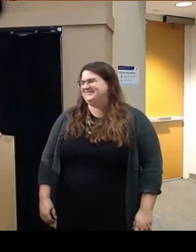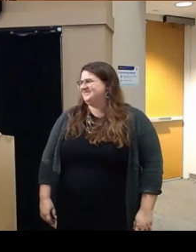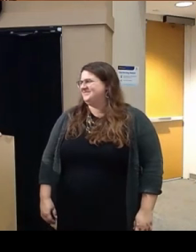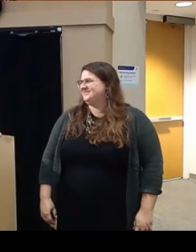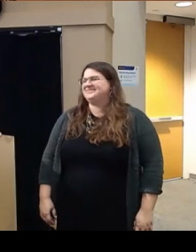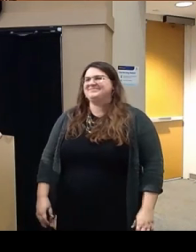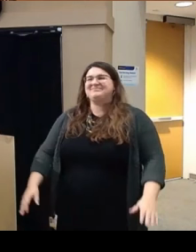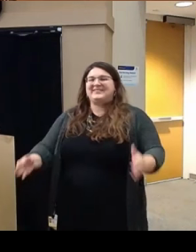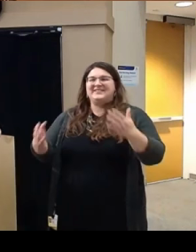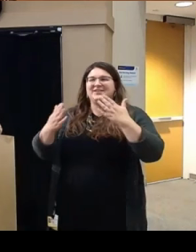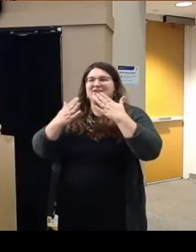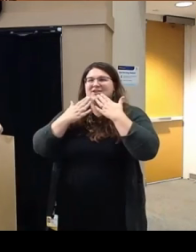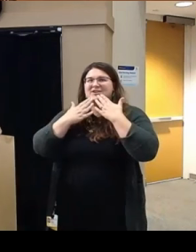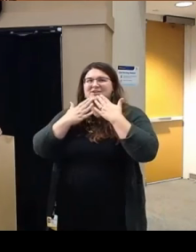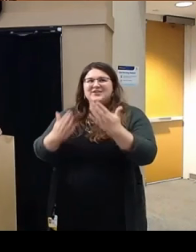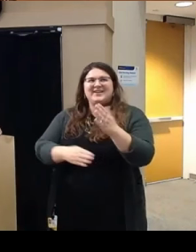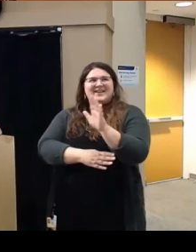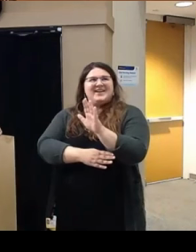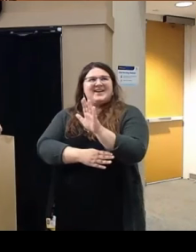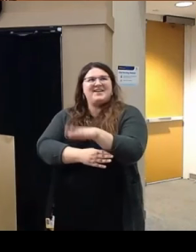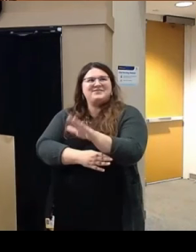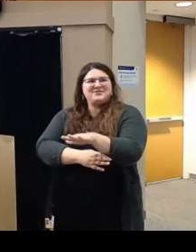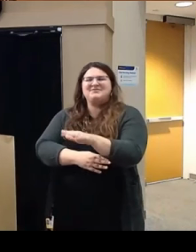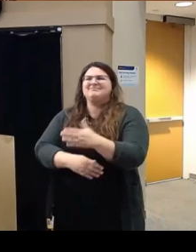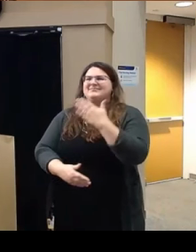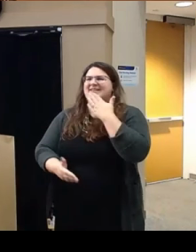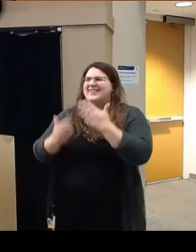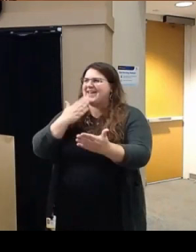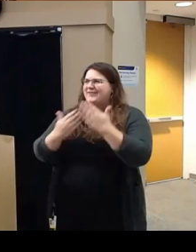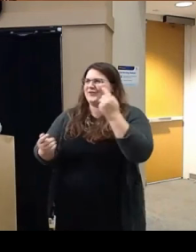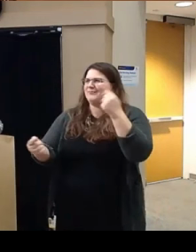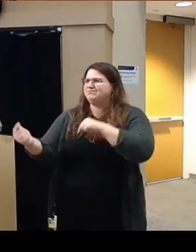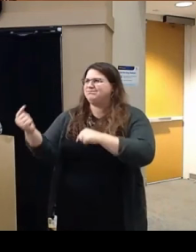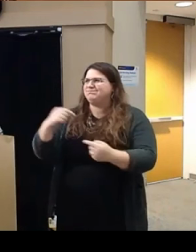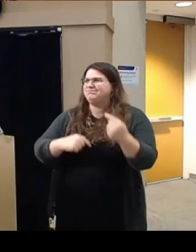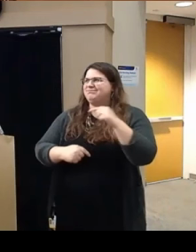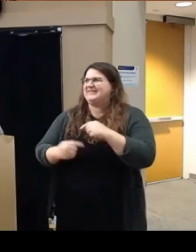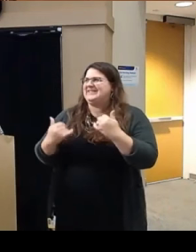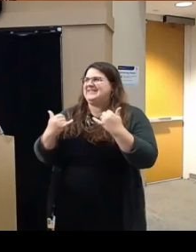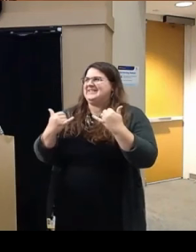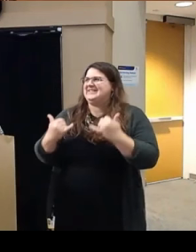good afternoon thank you all for joining us today uh for the Octo